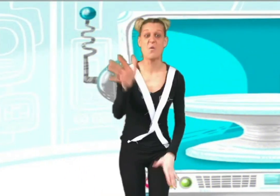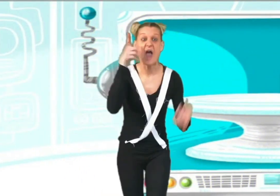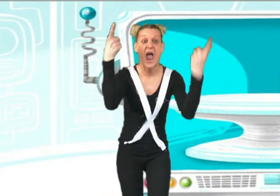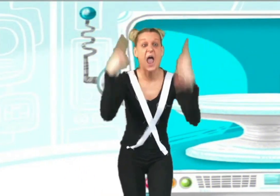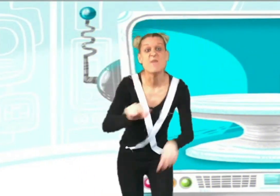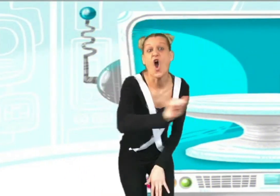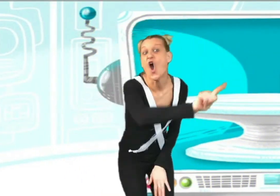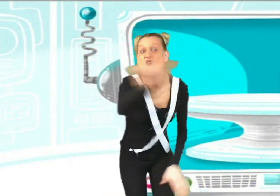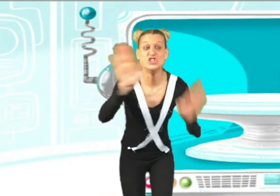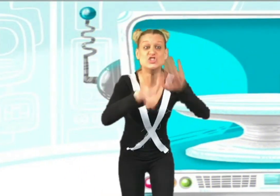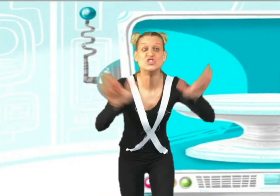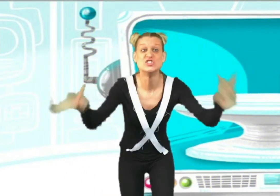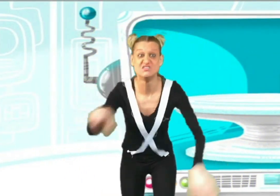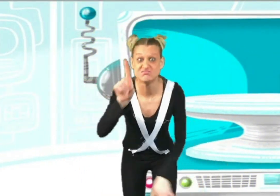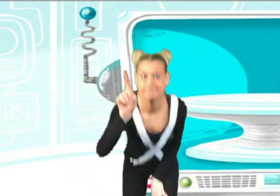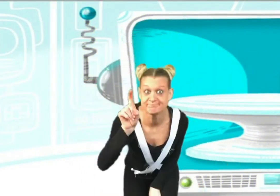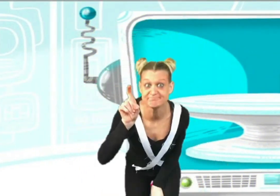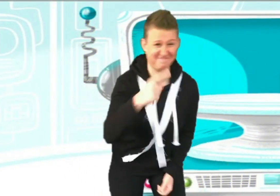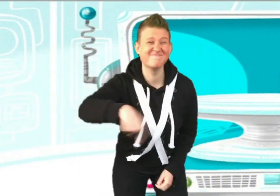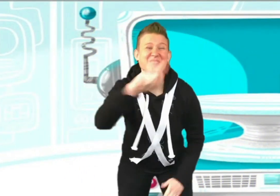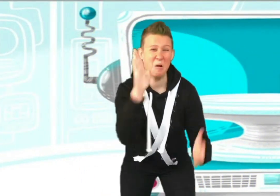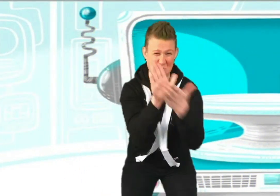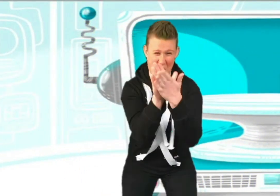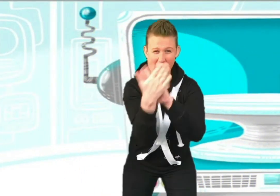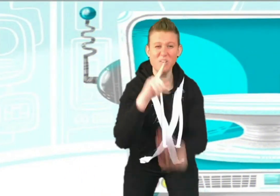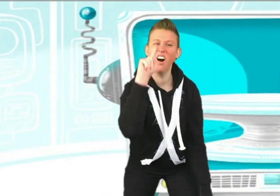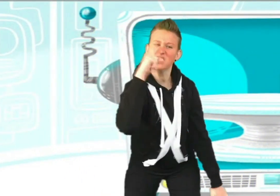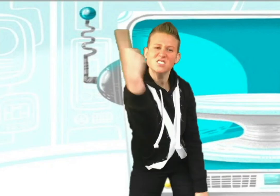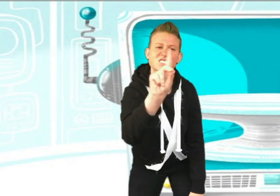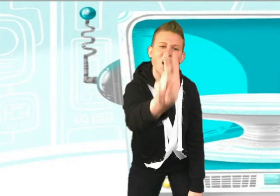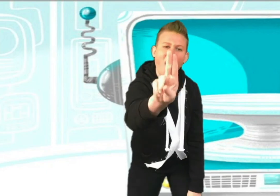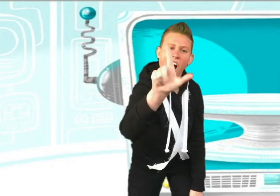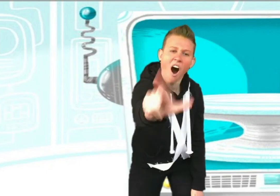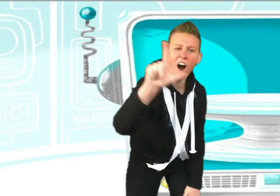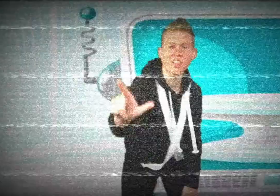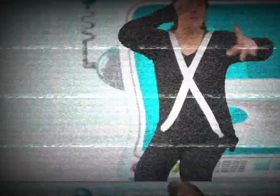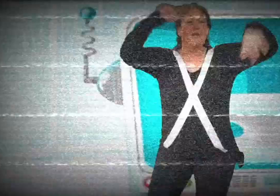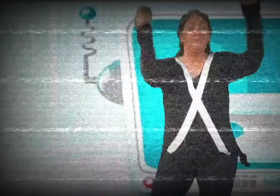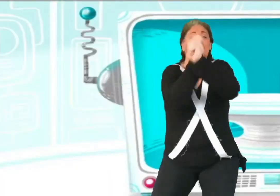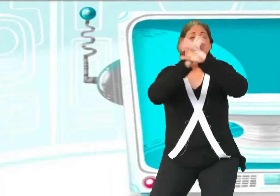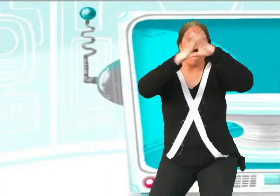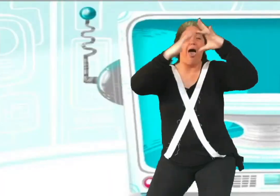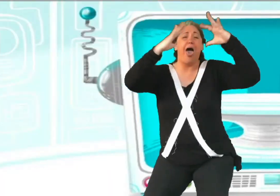IT MAKES A CHILD SO DULL AND BLIND